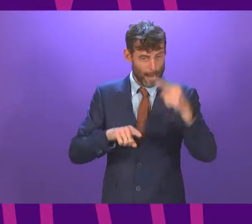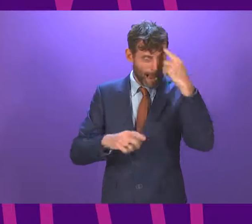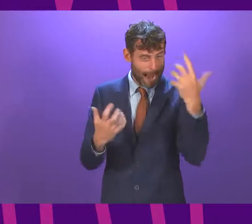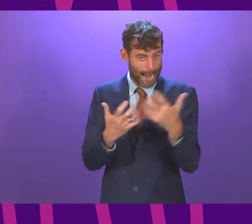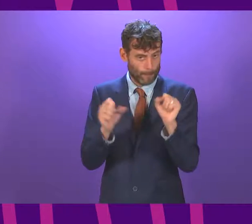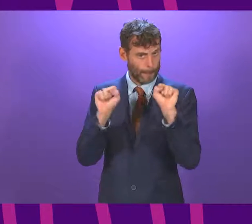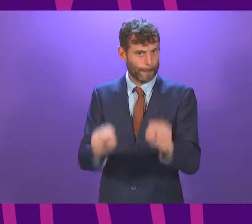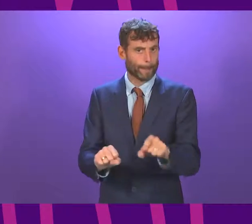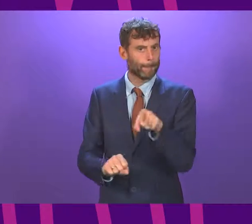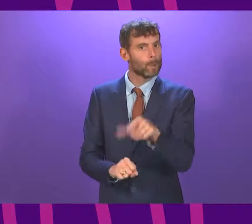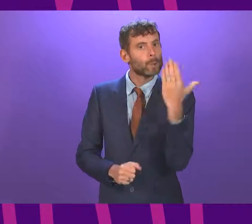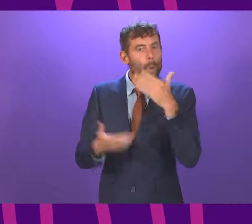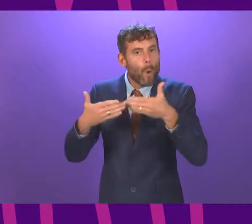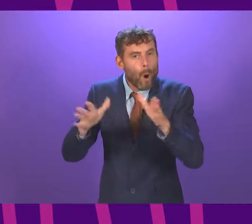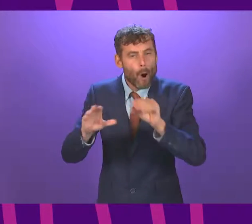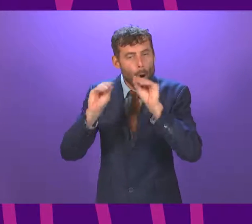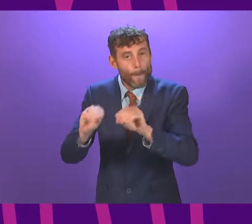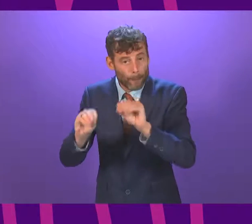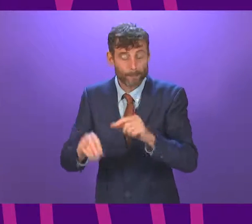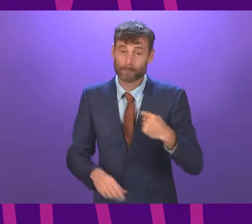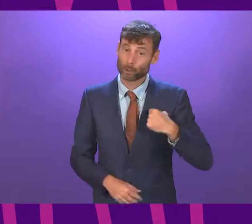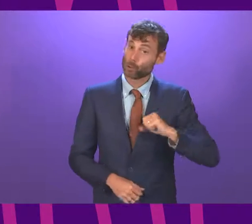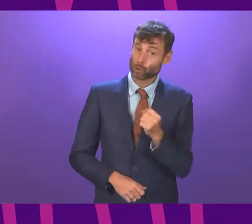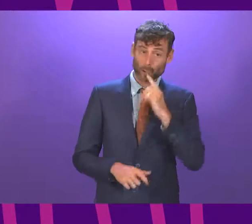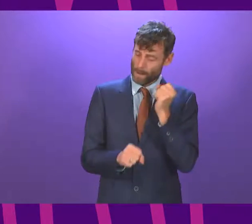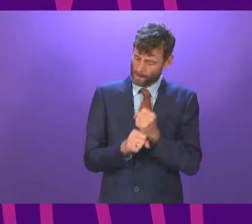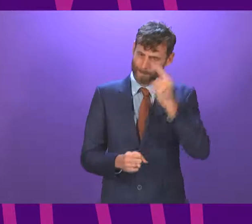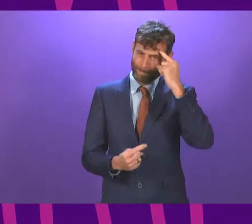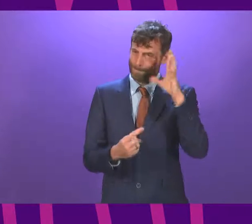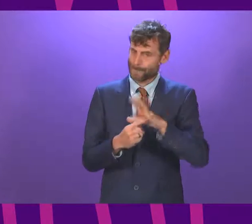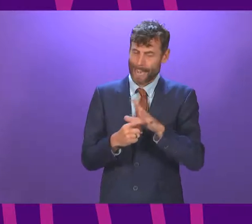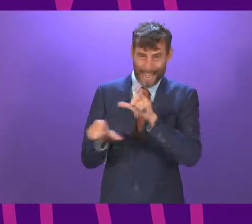the pandemic. We have prioritised in-person learning and taken all possible actions to